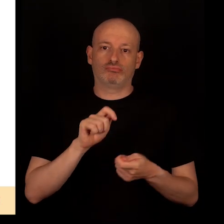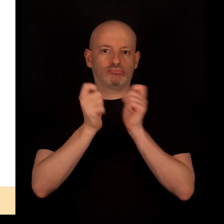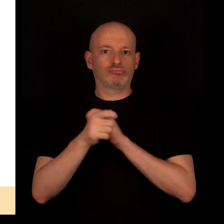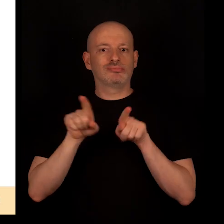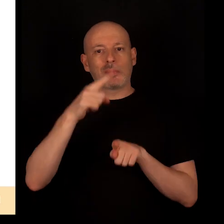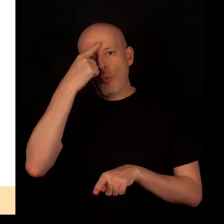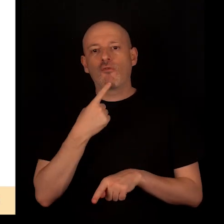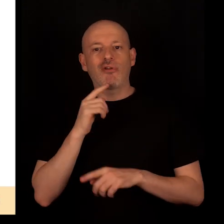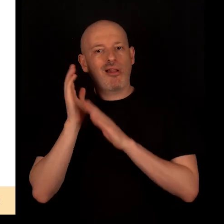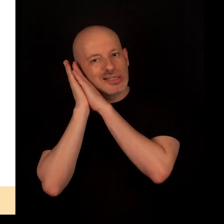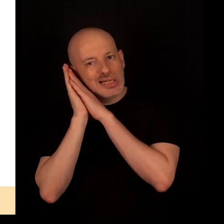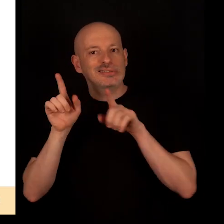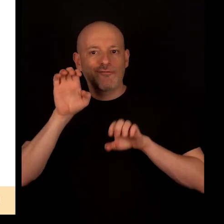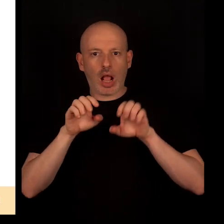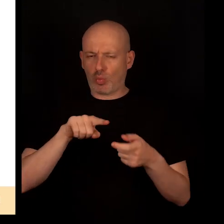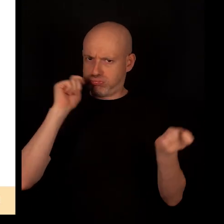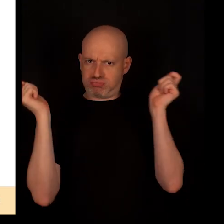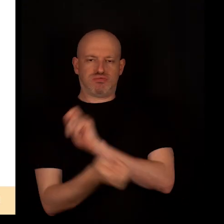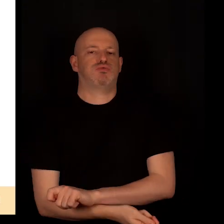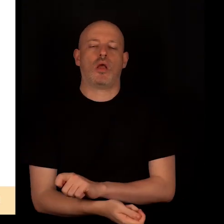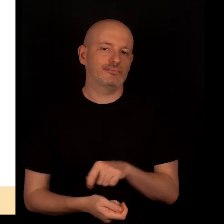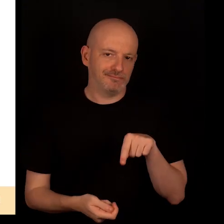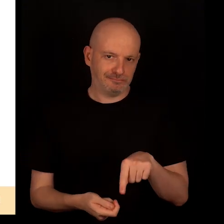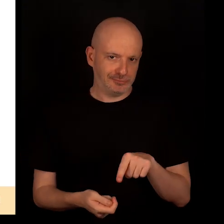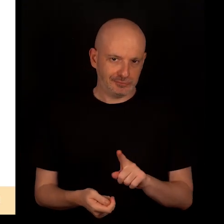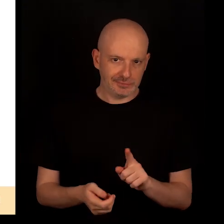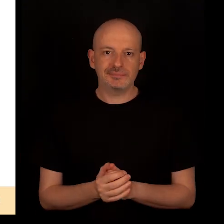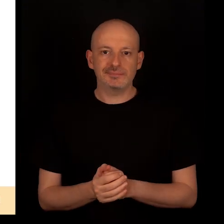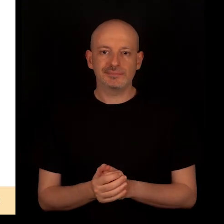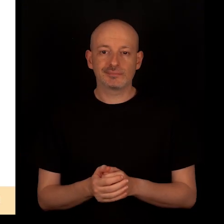And it changes also the profile of your residency and the evaluation of it.